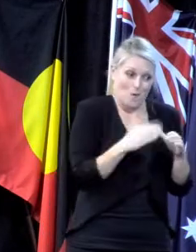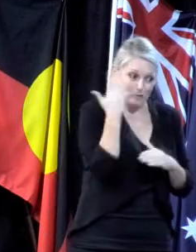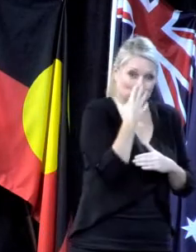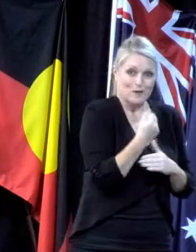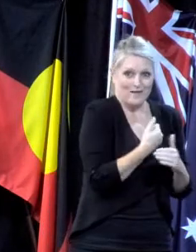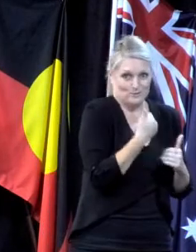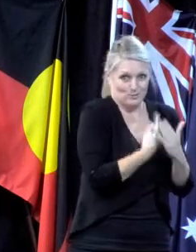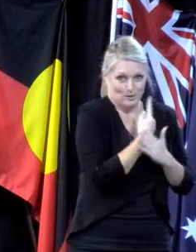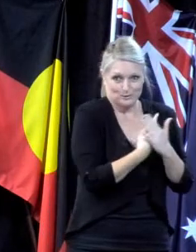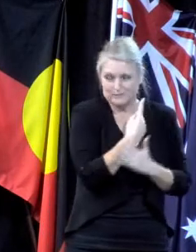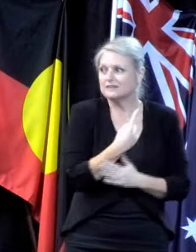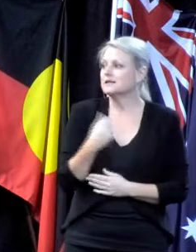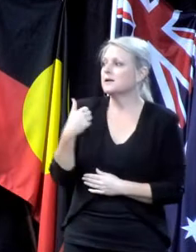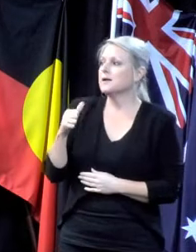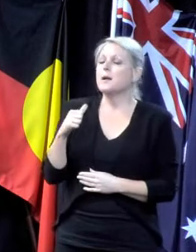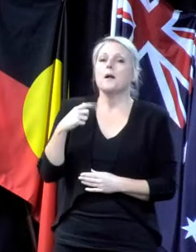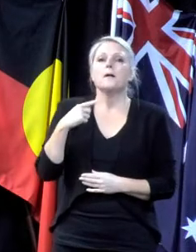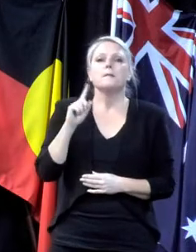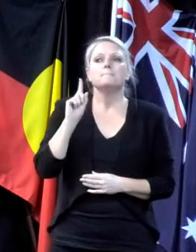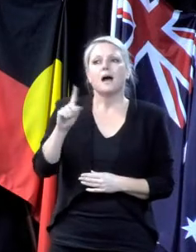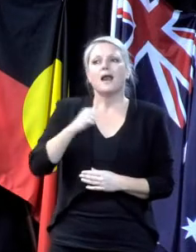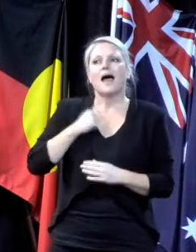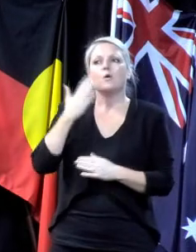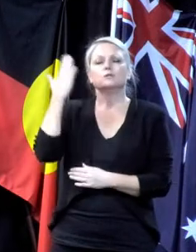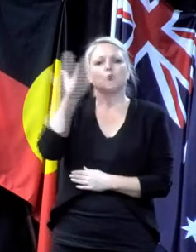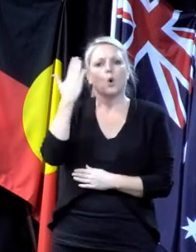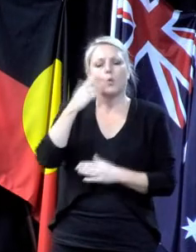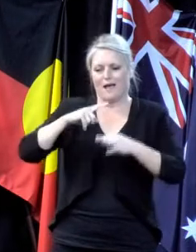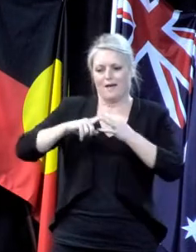that we’ve got on offer. DR MELLIFONT: OK.